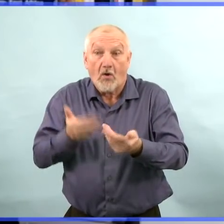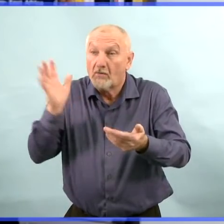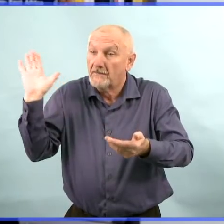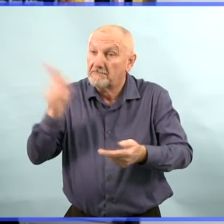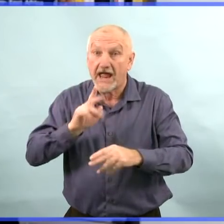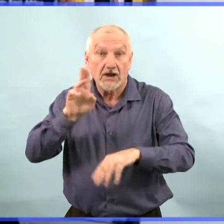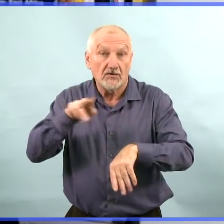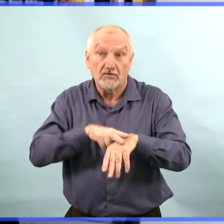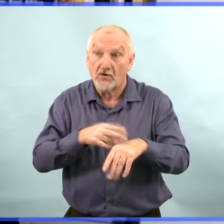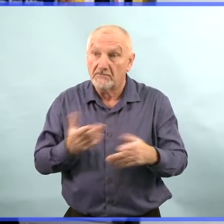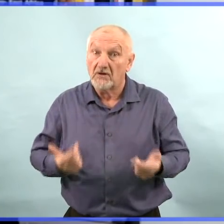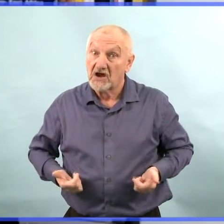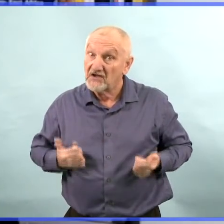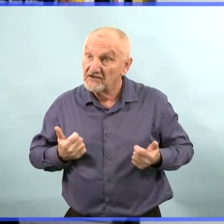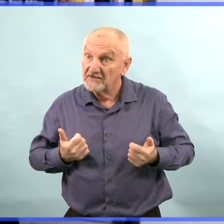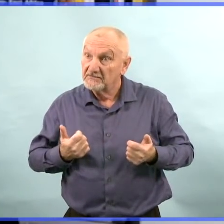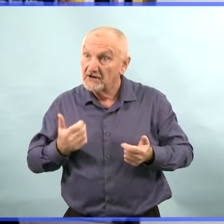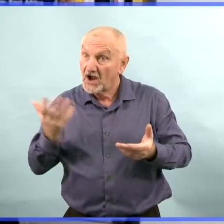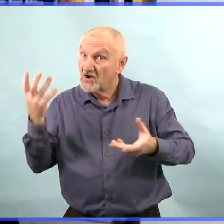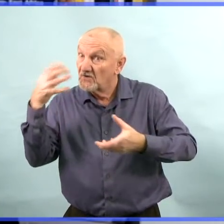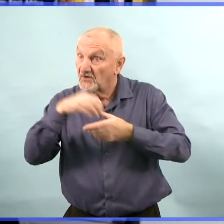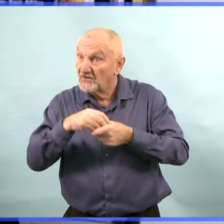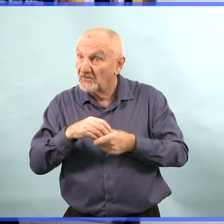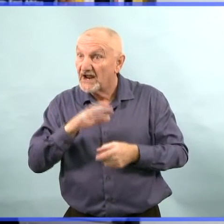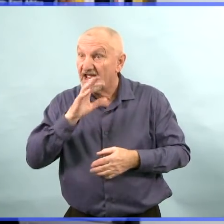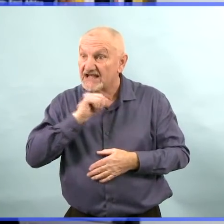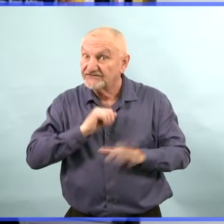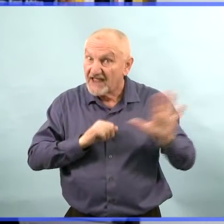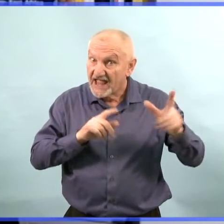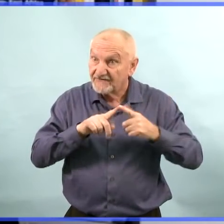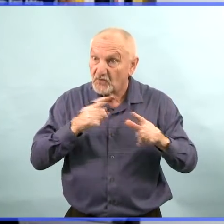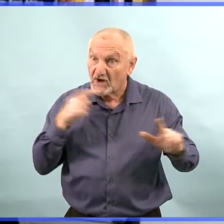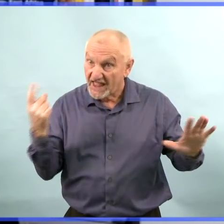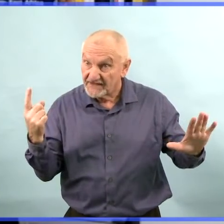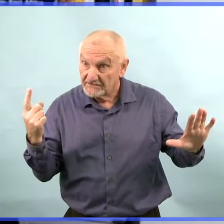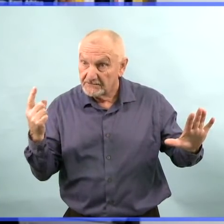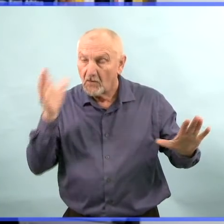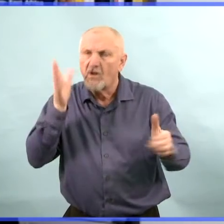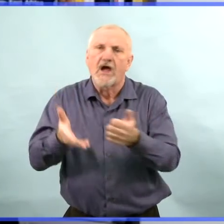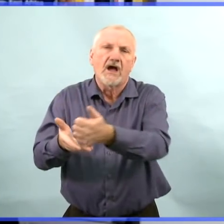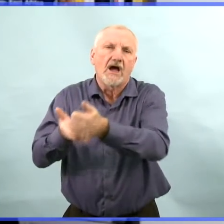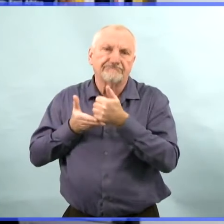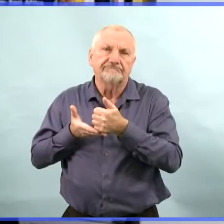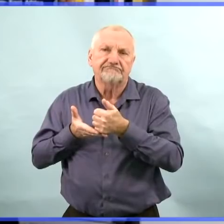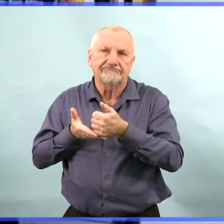age group is only going to help with that regardless of what variant it is one of the